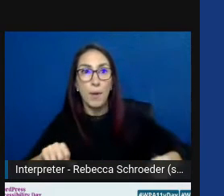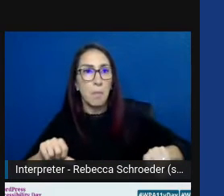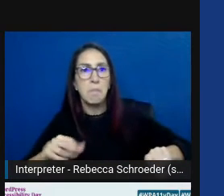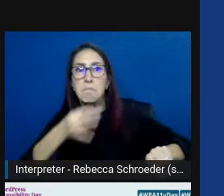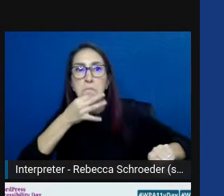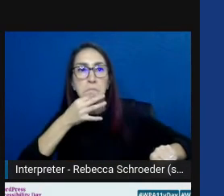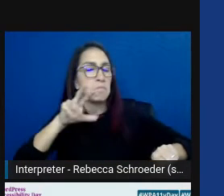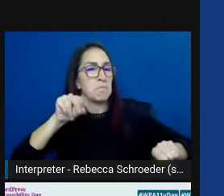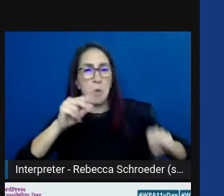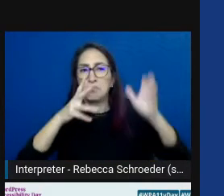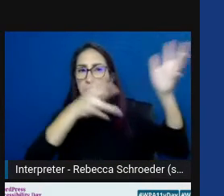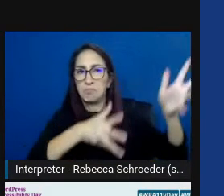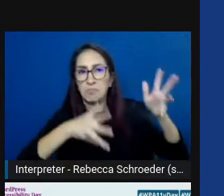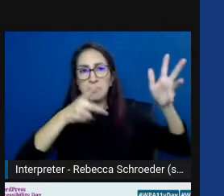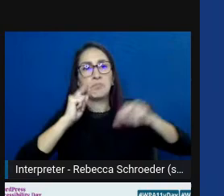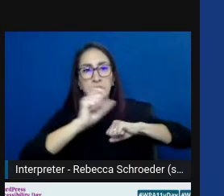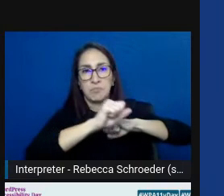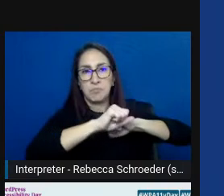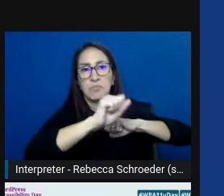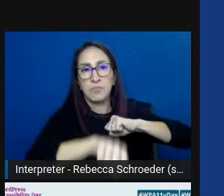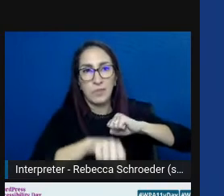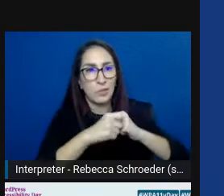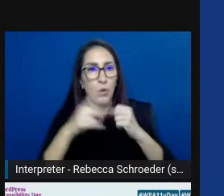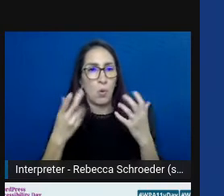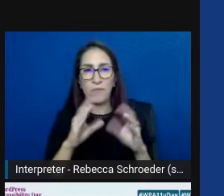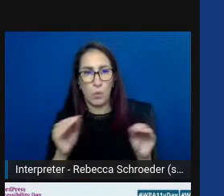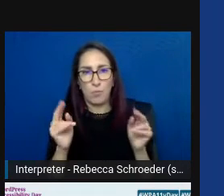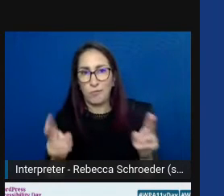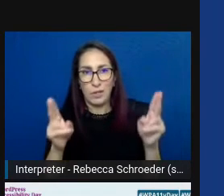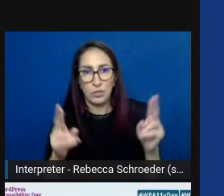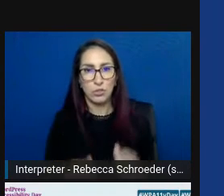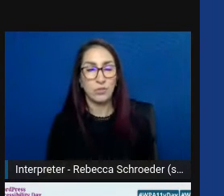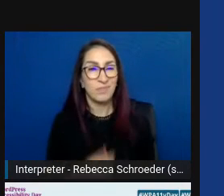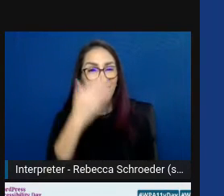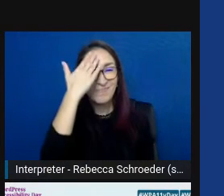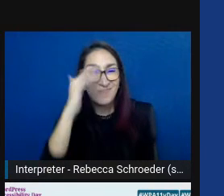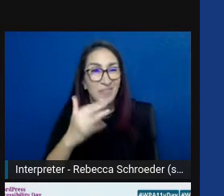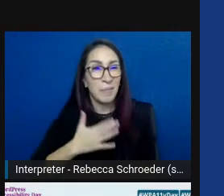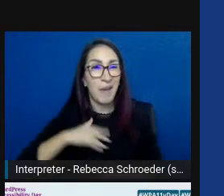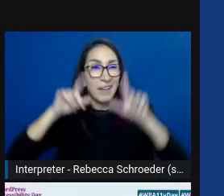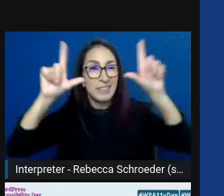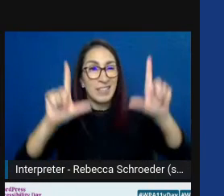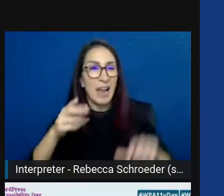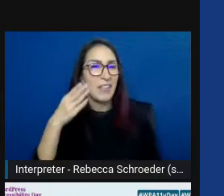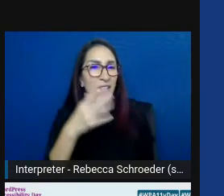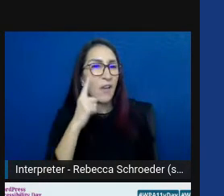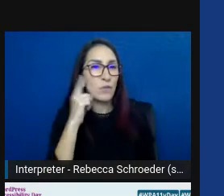Then I need to let you know, my slides are mostly just there to give you something to look at if you want.